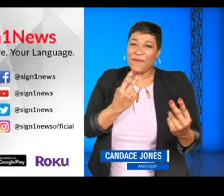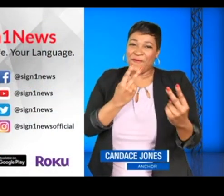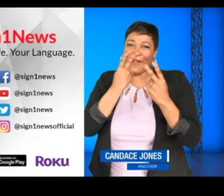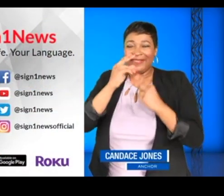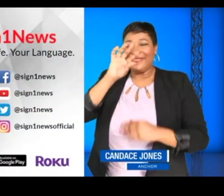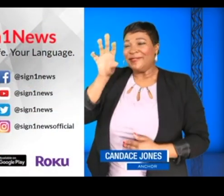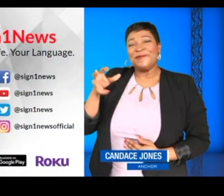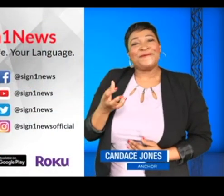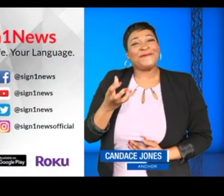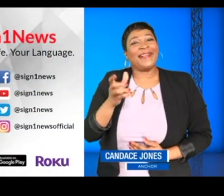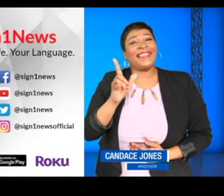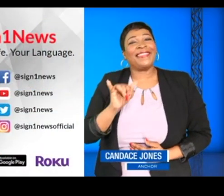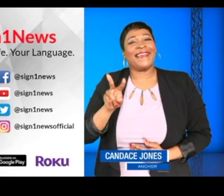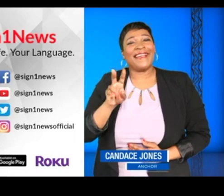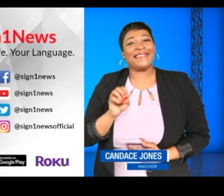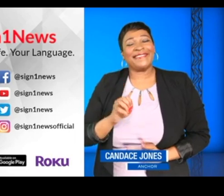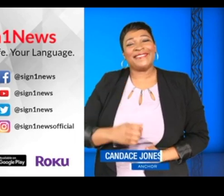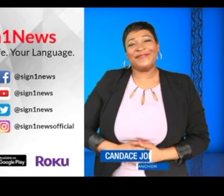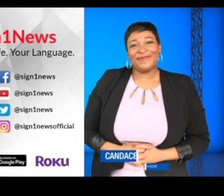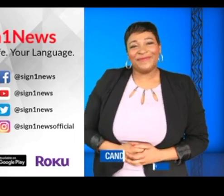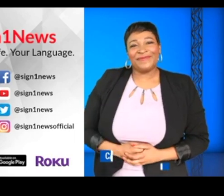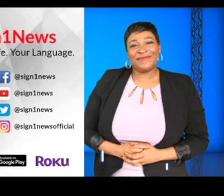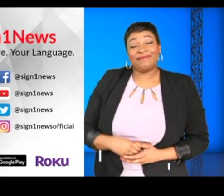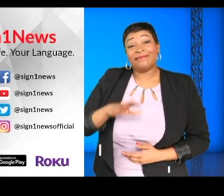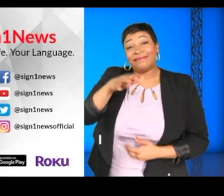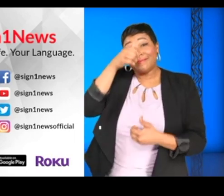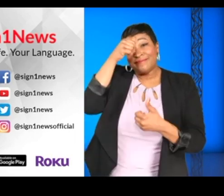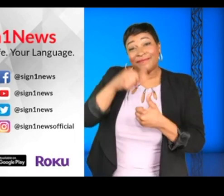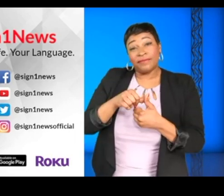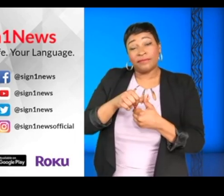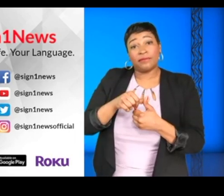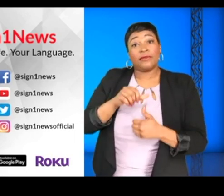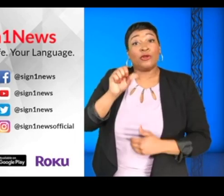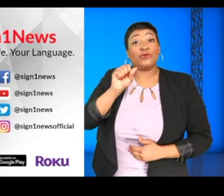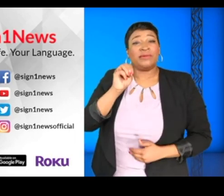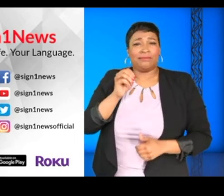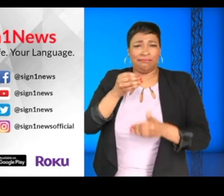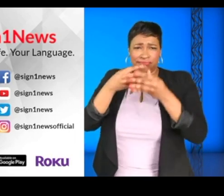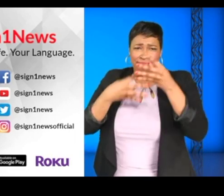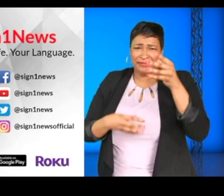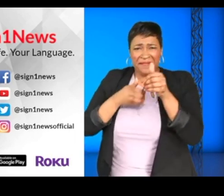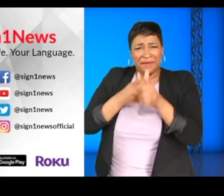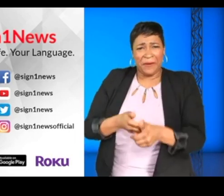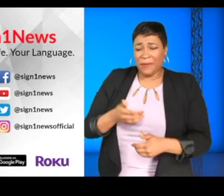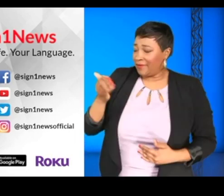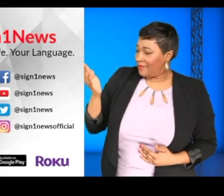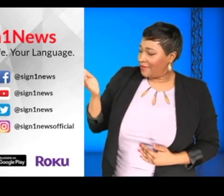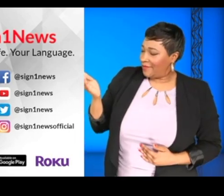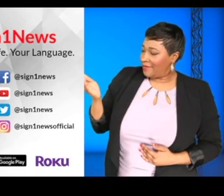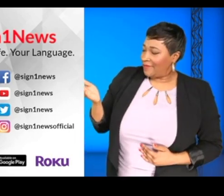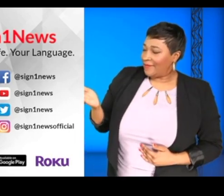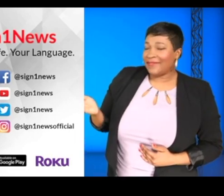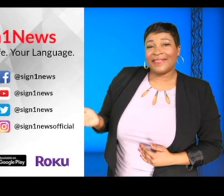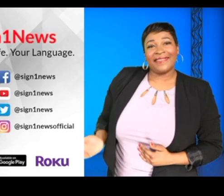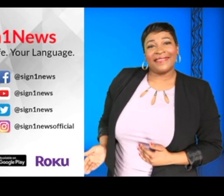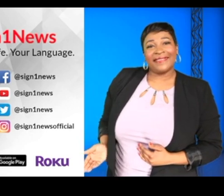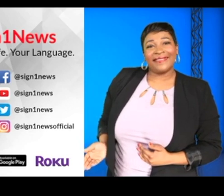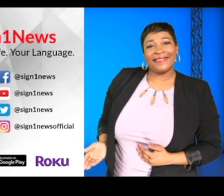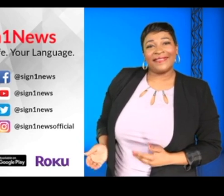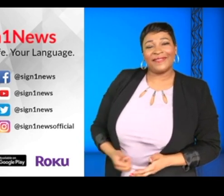And those are your top stories for today. I'm Candace Jones. Thank you for watching Sign1News live.